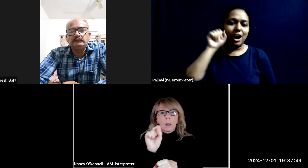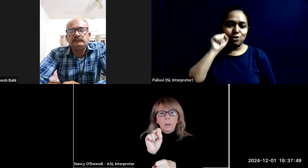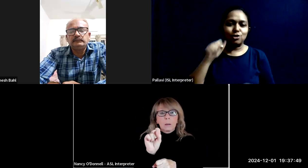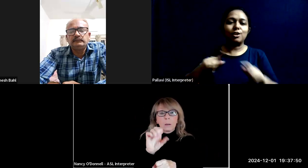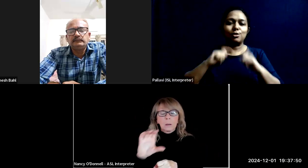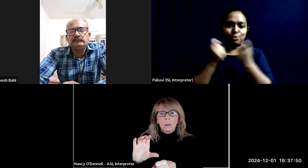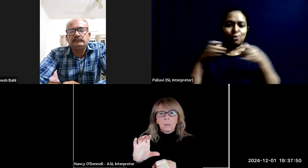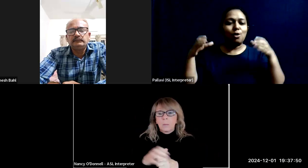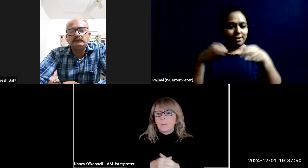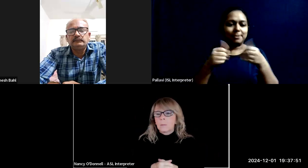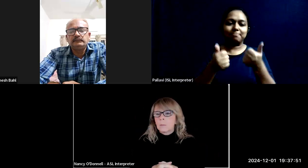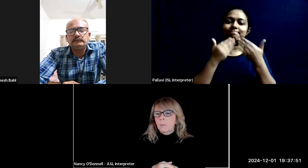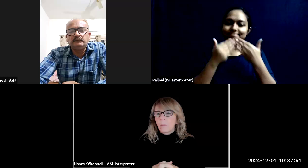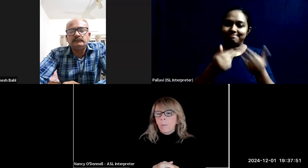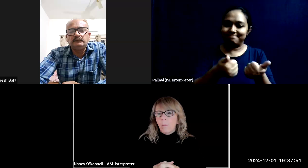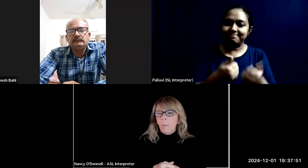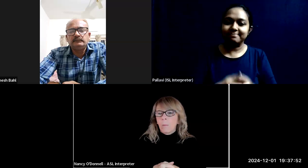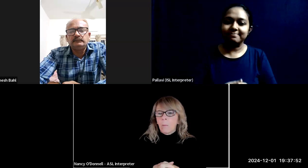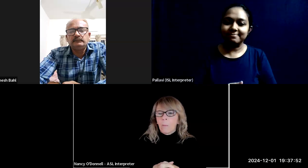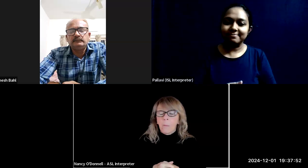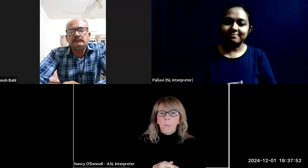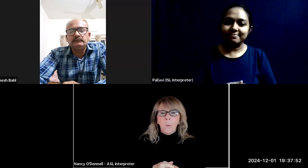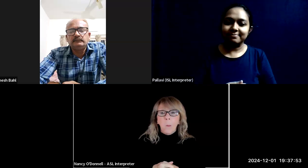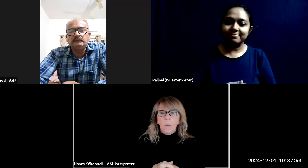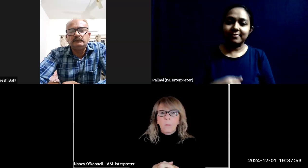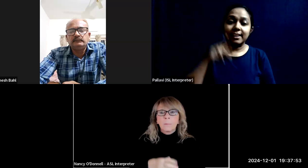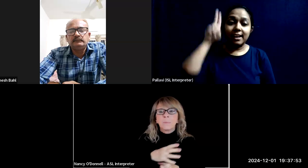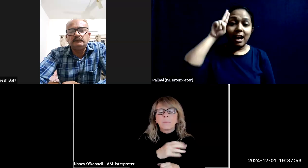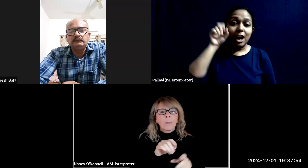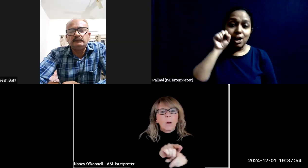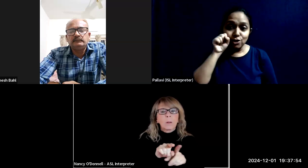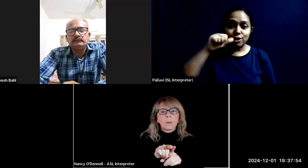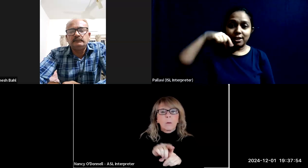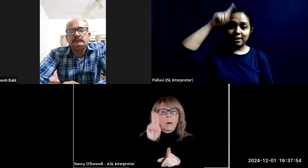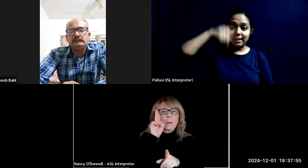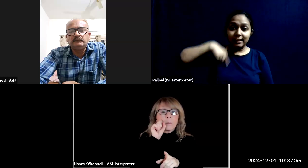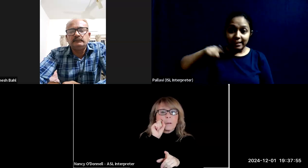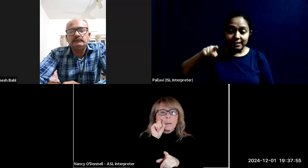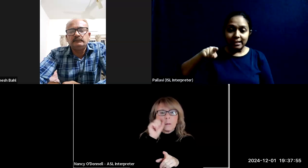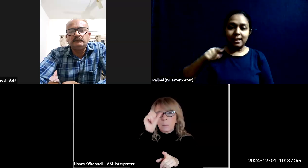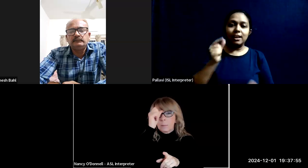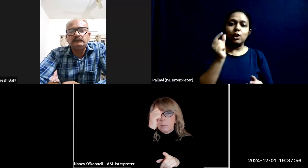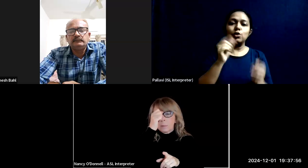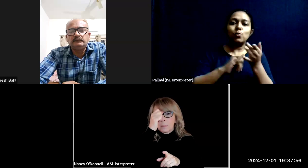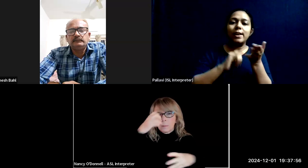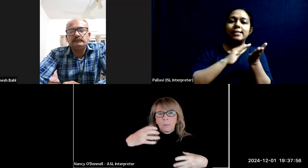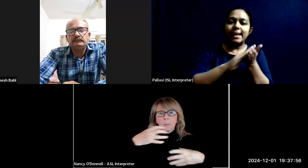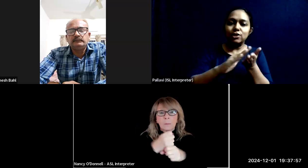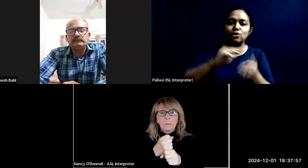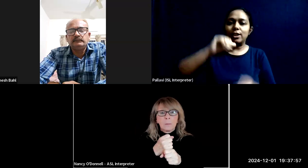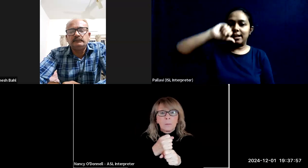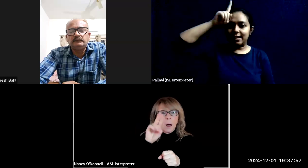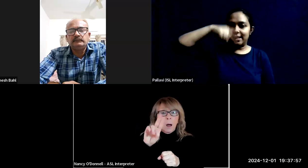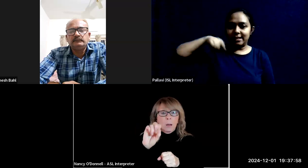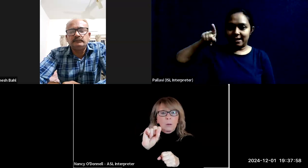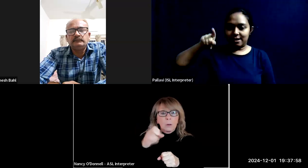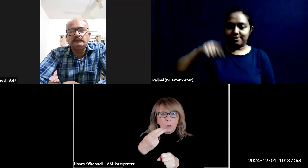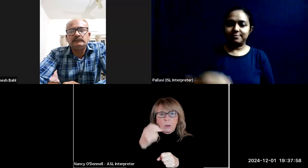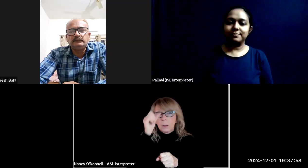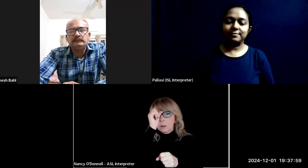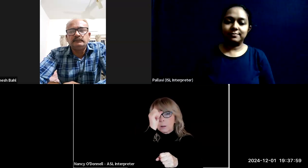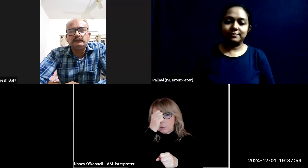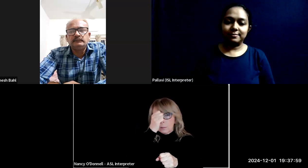And Usher Syndrome India is USH India.